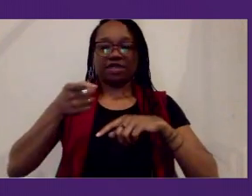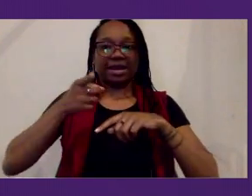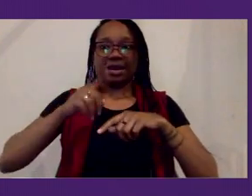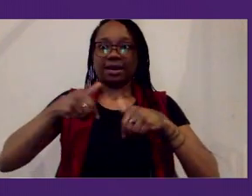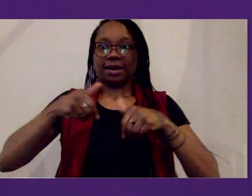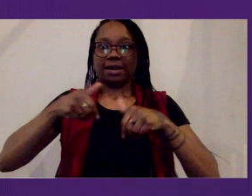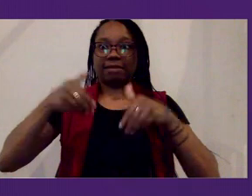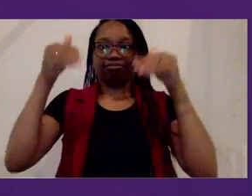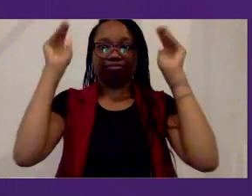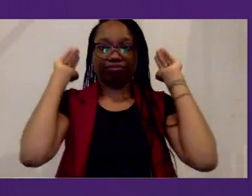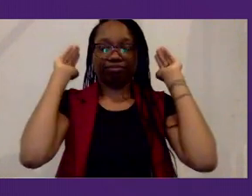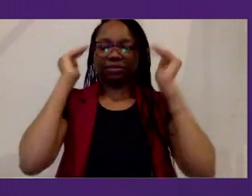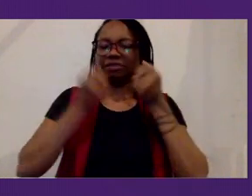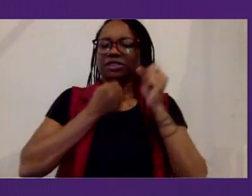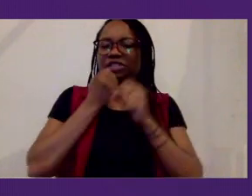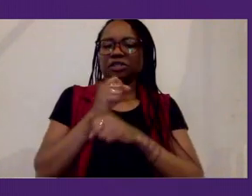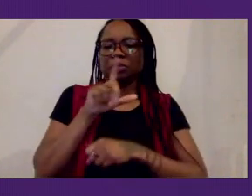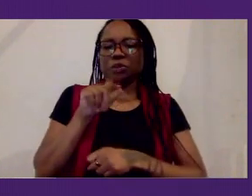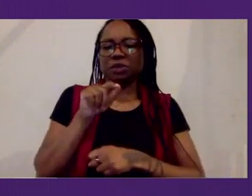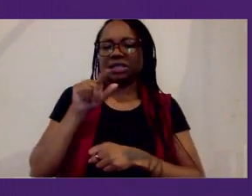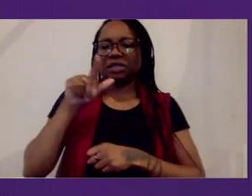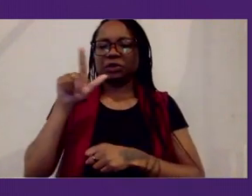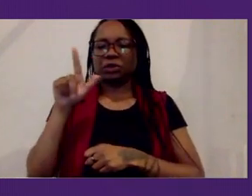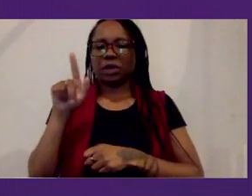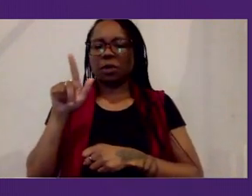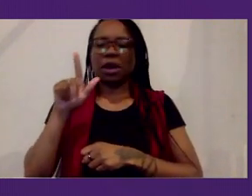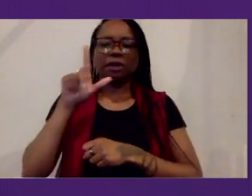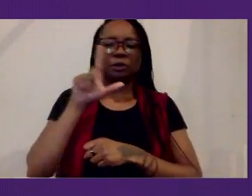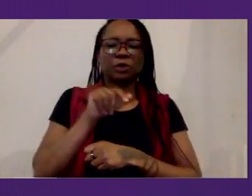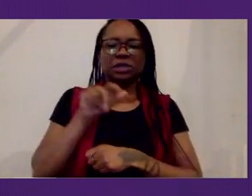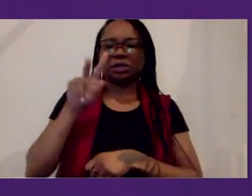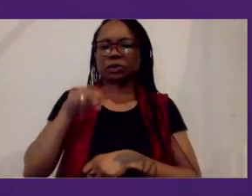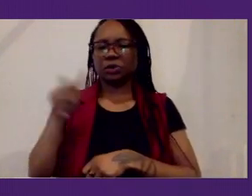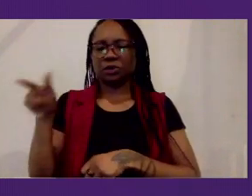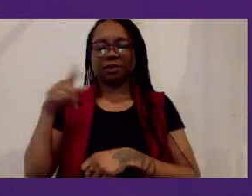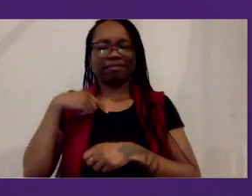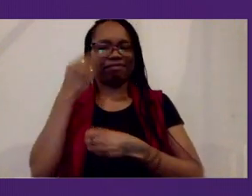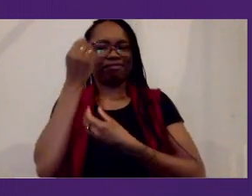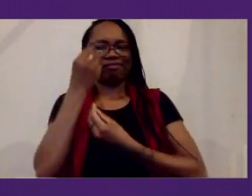of my frustrations to my thought partners in the Professional Development Collaborative